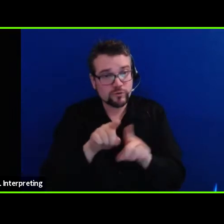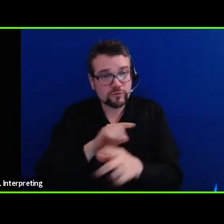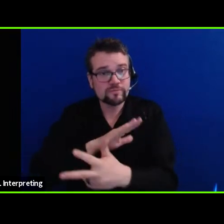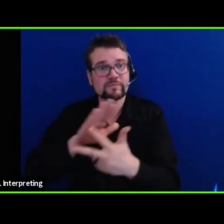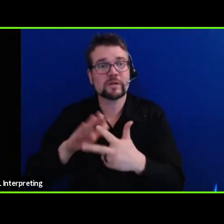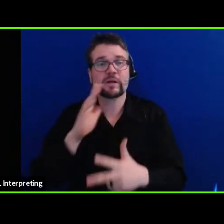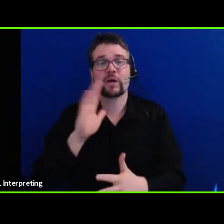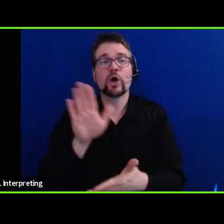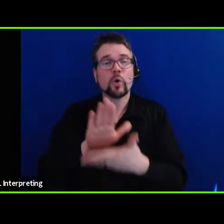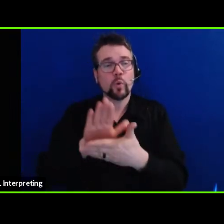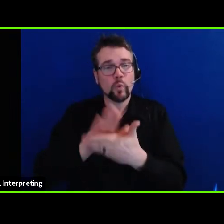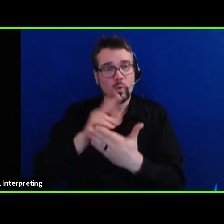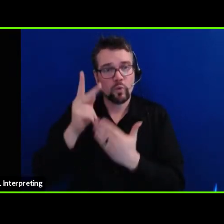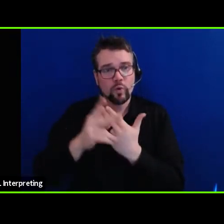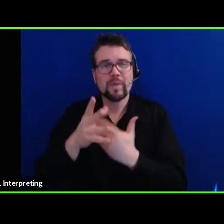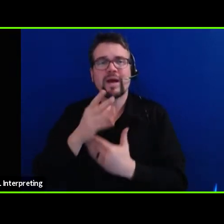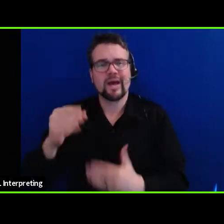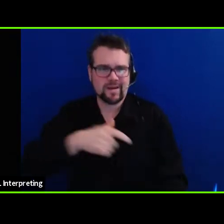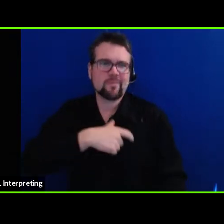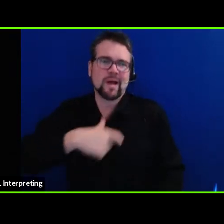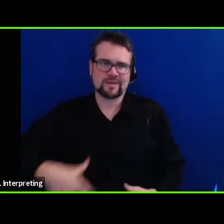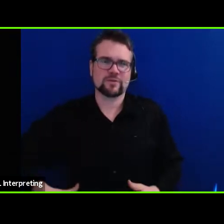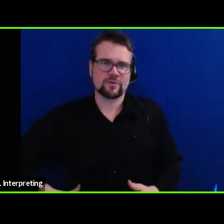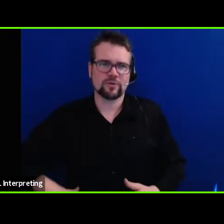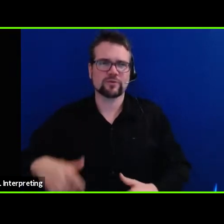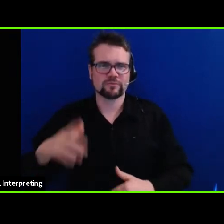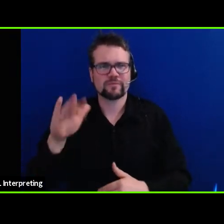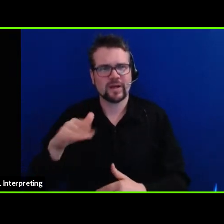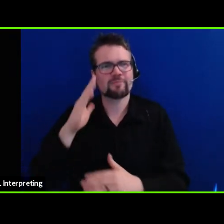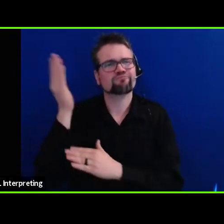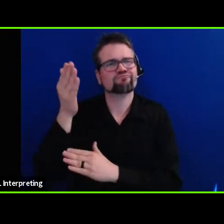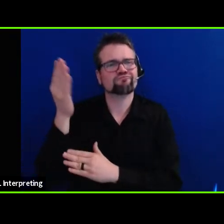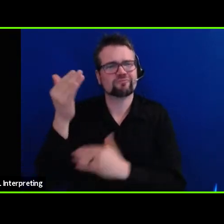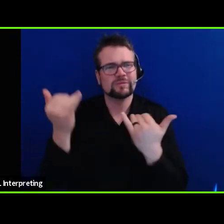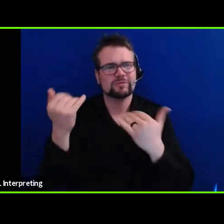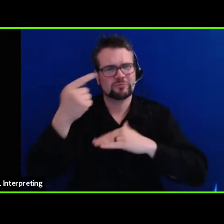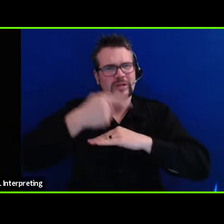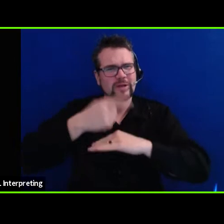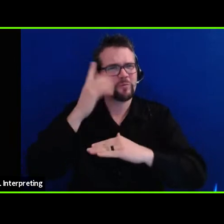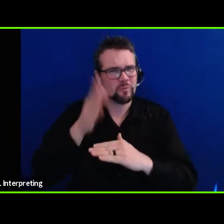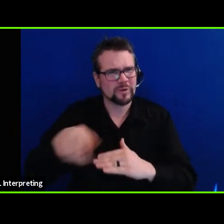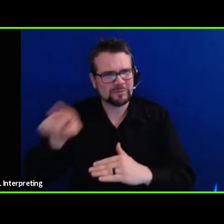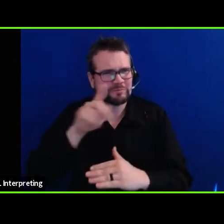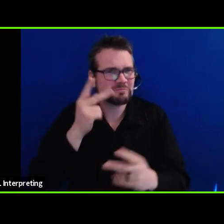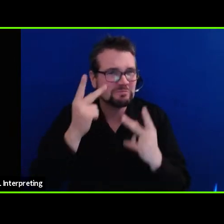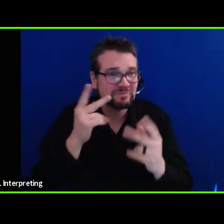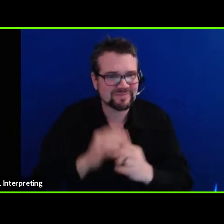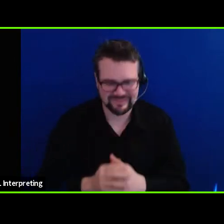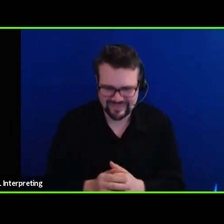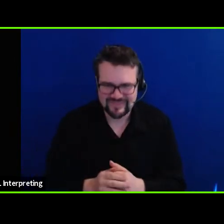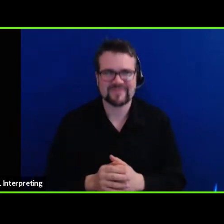PRESENTATIONS LIKE THE ONE THAT YOU'RE GOING TO SEE TODAY. REMOVING PHYSICAL BARRIERS THROUGH THE RICK HANSEN